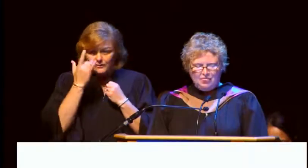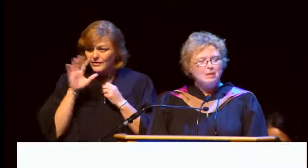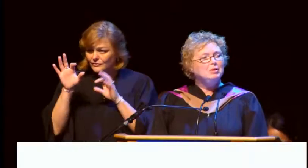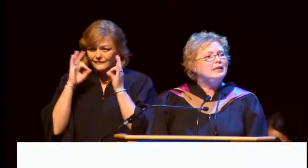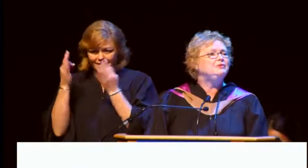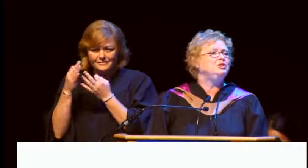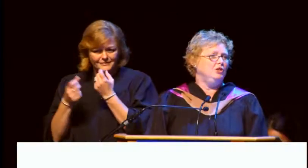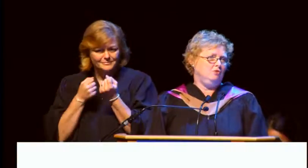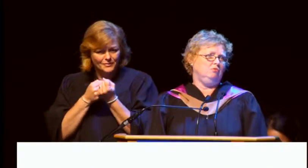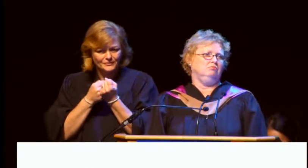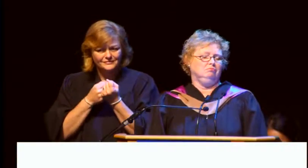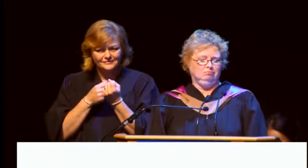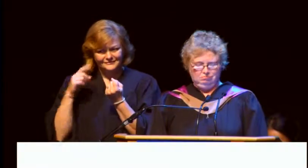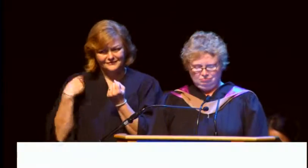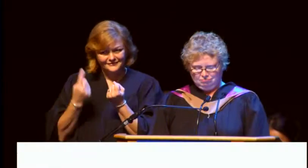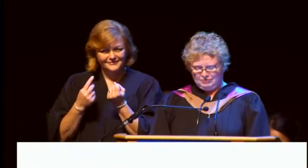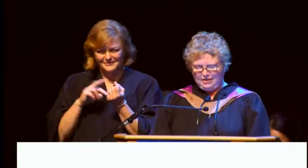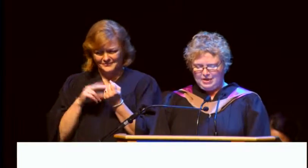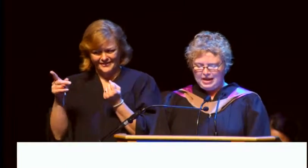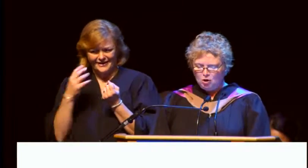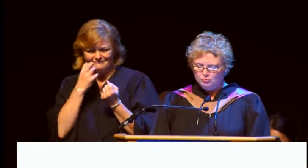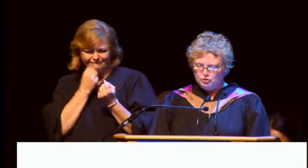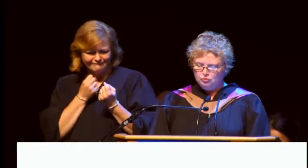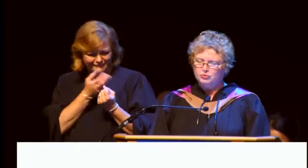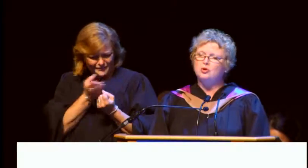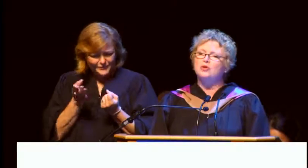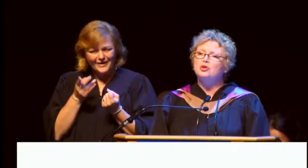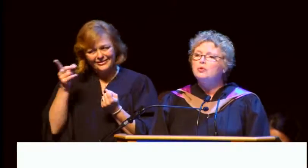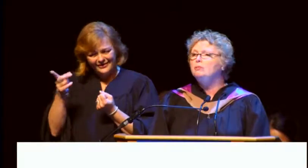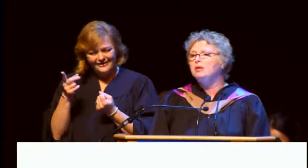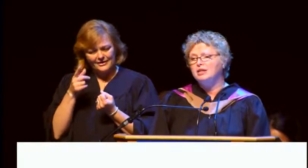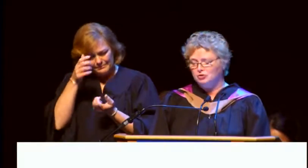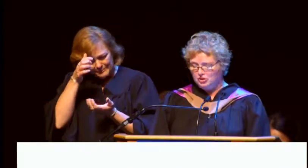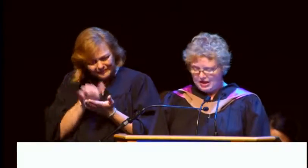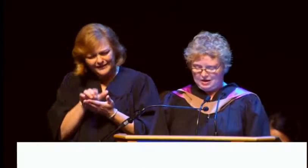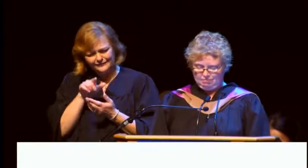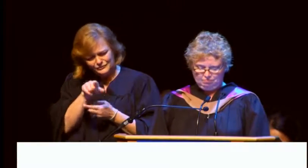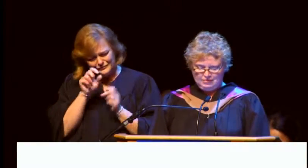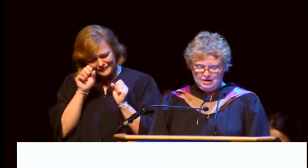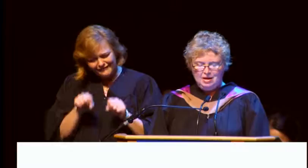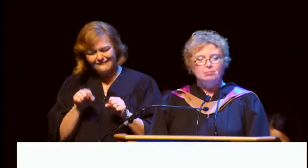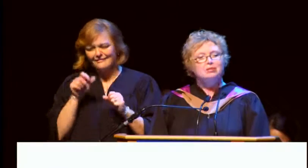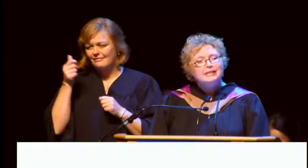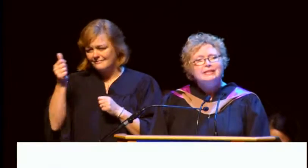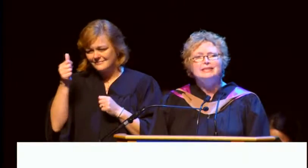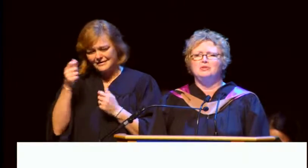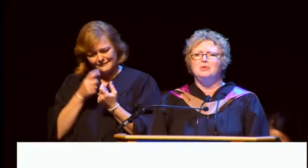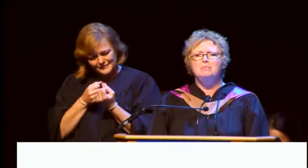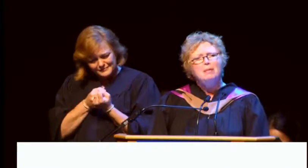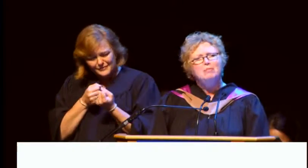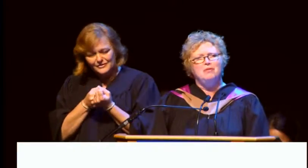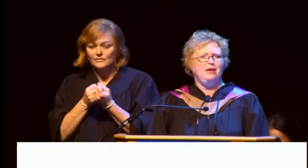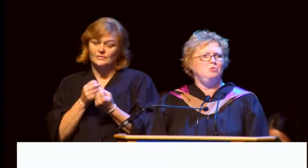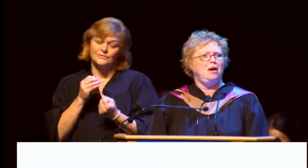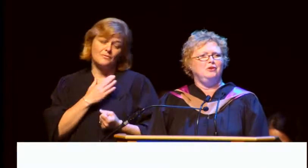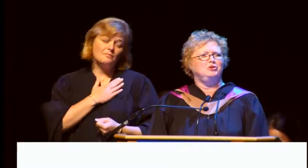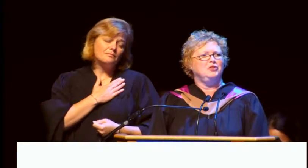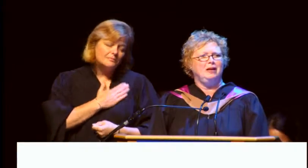THEY BELIEVED IN YOU AND THEY HELPED YOU SO THAT YOU CAN BE HERE TODAY. PLEASE REMEMBER THAT YOU MATTER TO THEM.